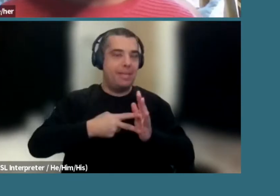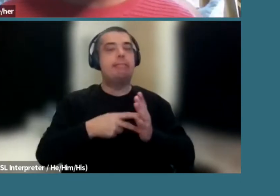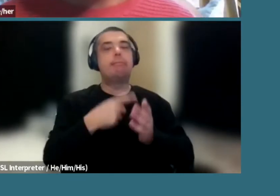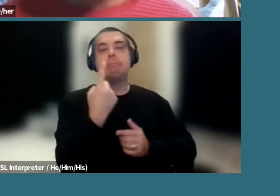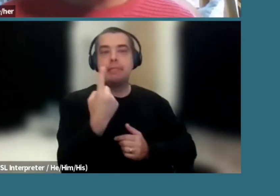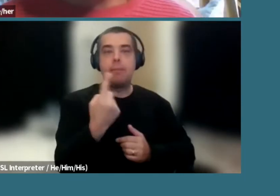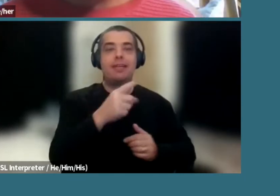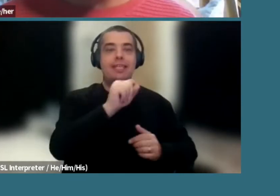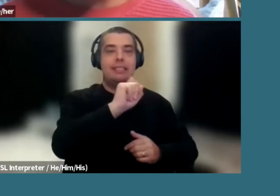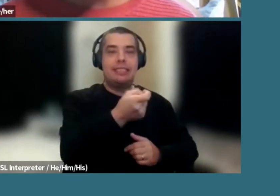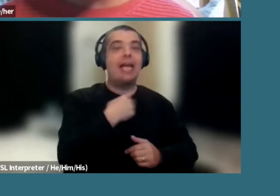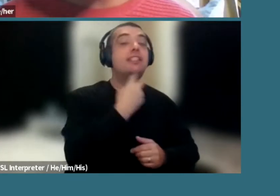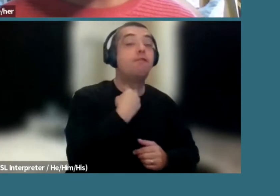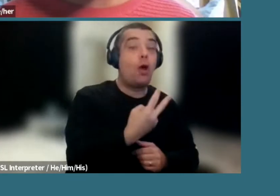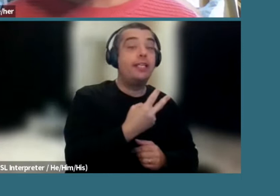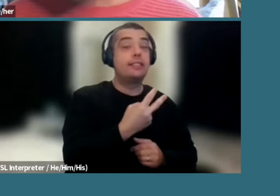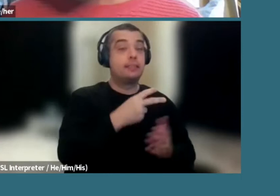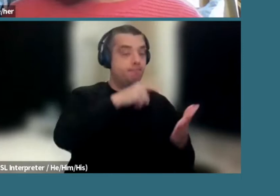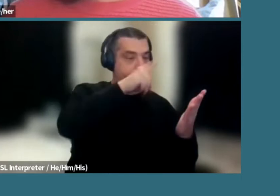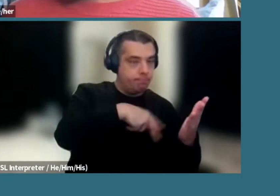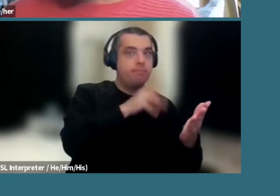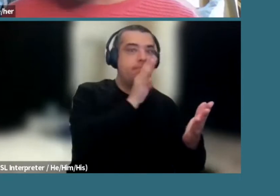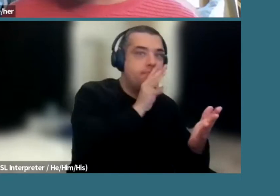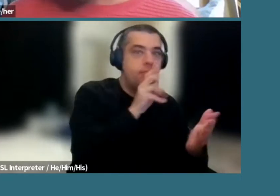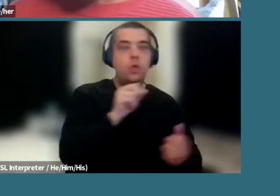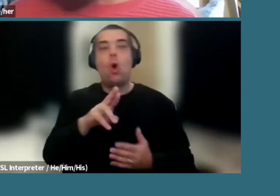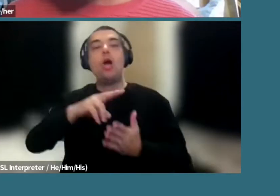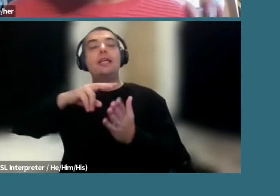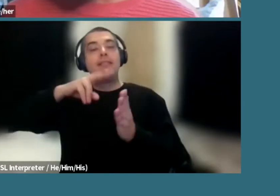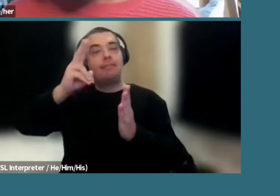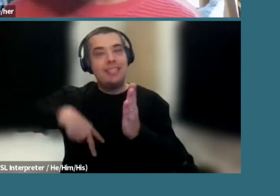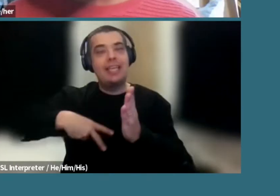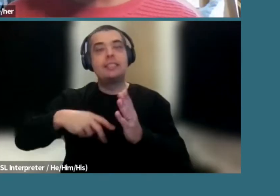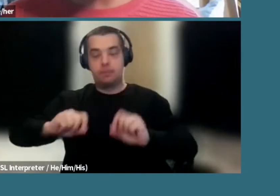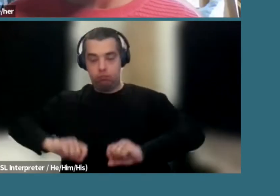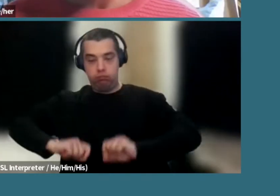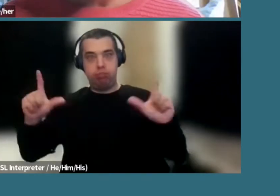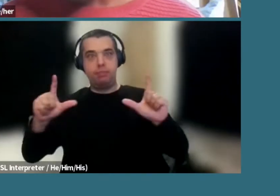text to voice type of software, or it can be text to a refreshable braille display.